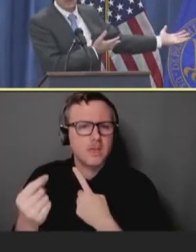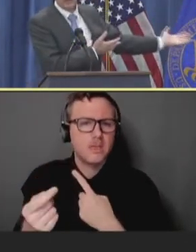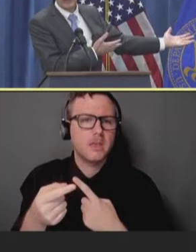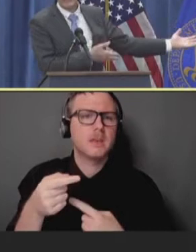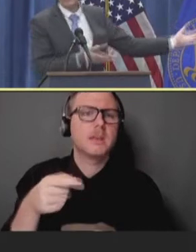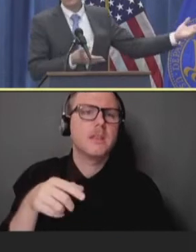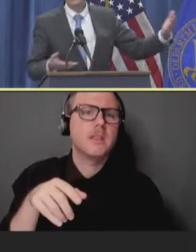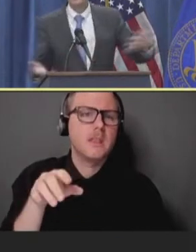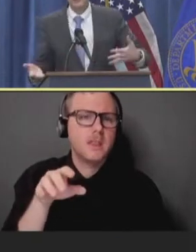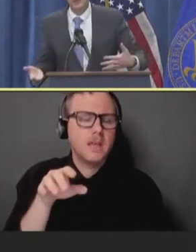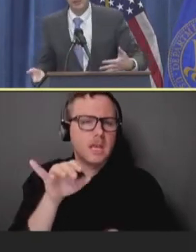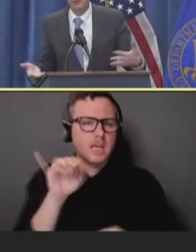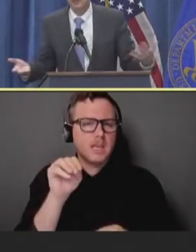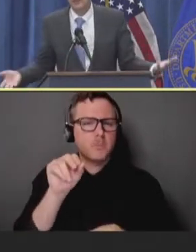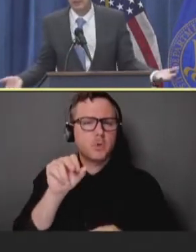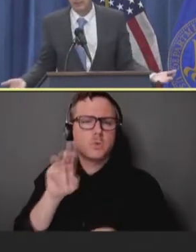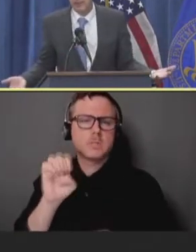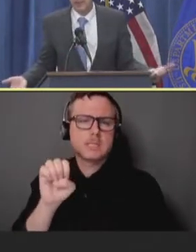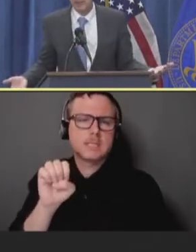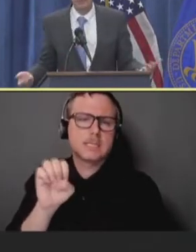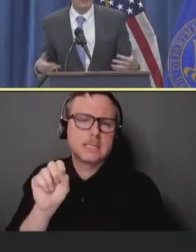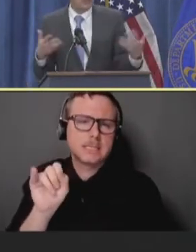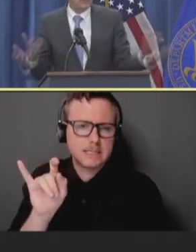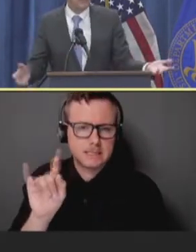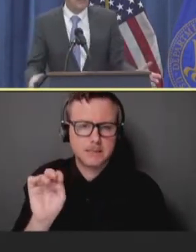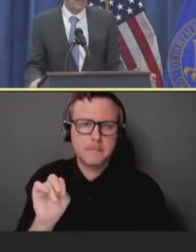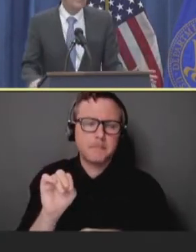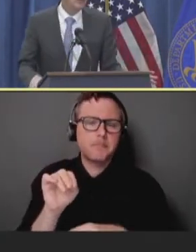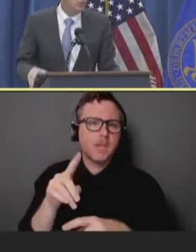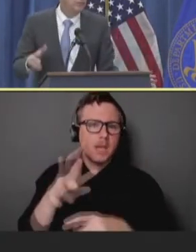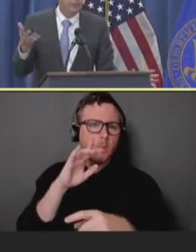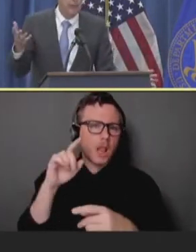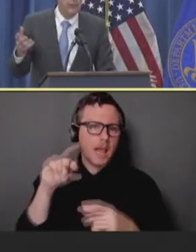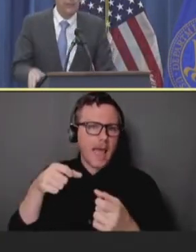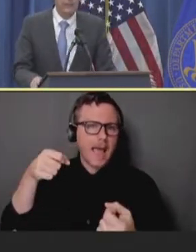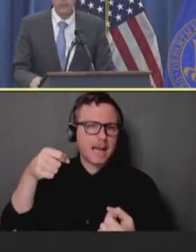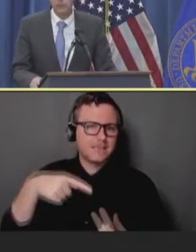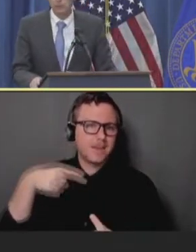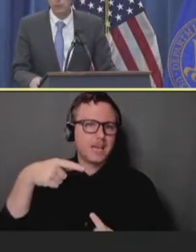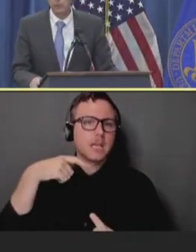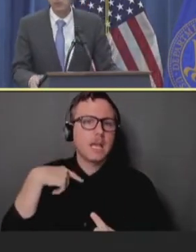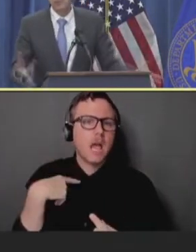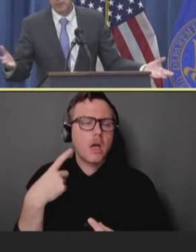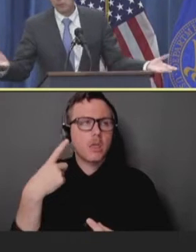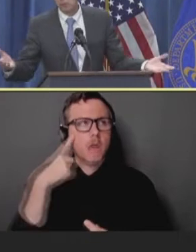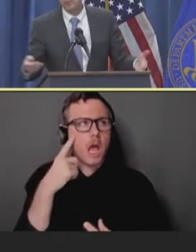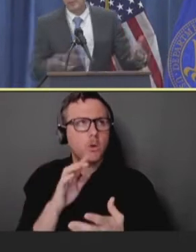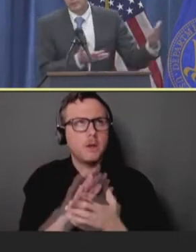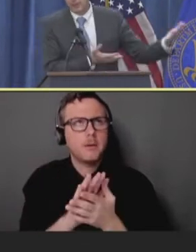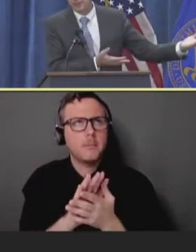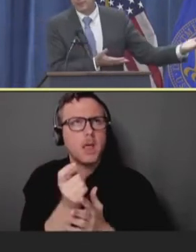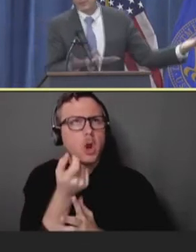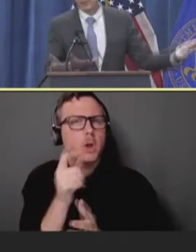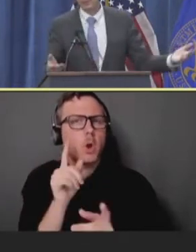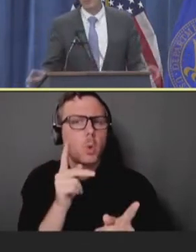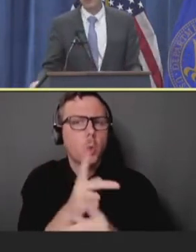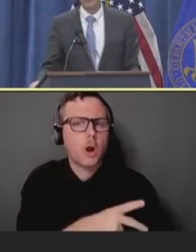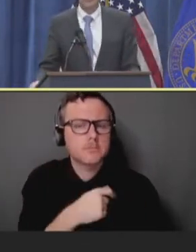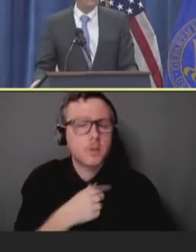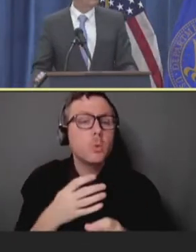Just like anything else that I see in clinic everyday activates it. I assumed it probably made things a little bit worse, but it was worth it because it would save the person's life.